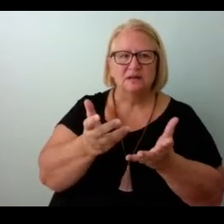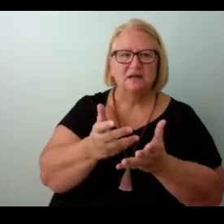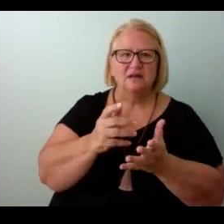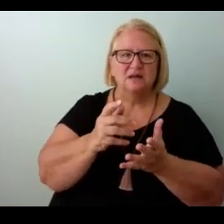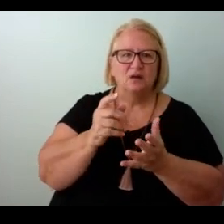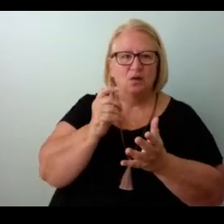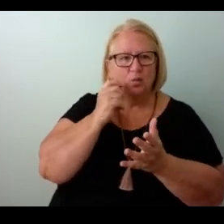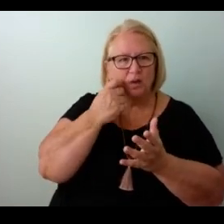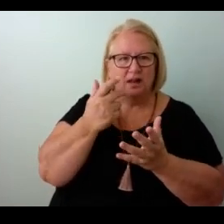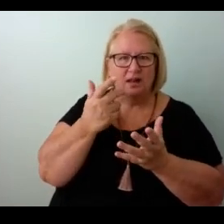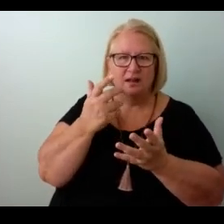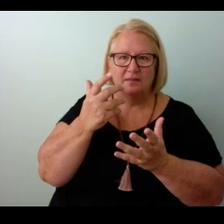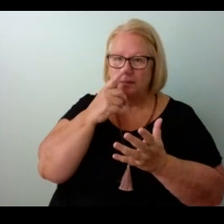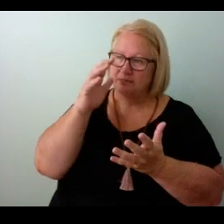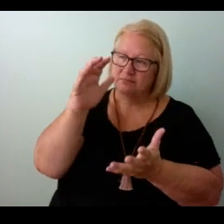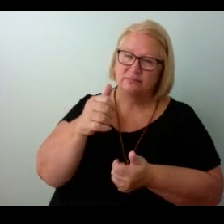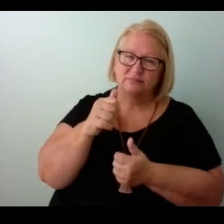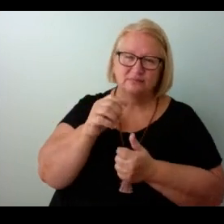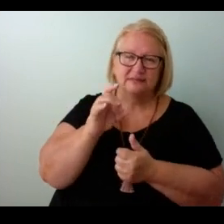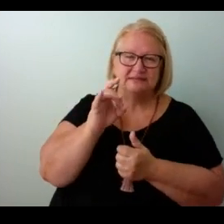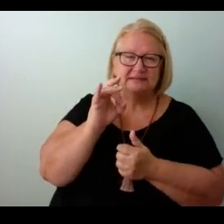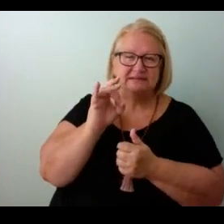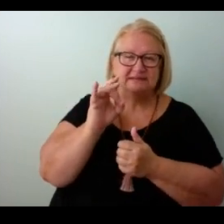Yes, you can do it but there are restrictions.